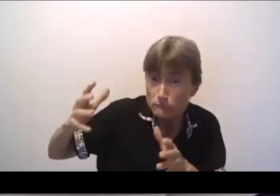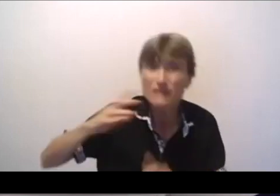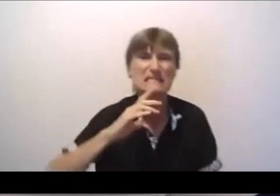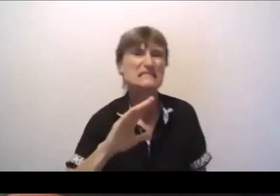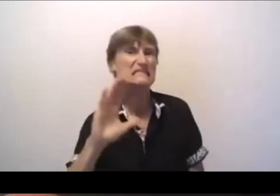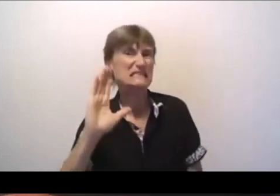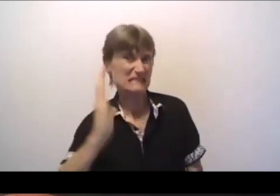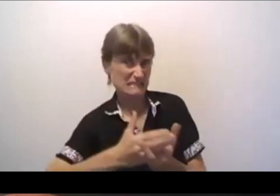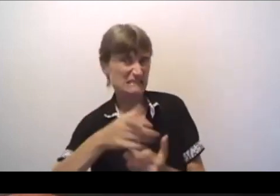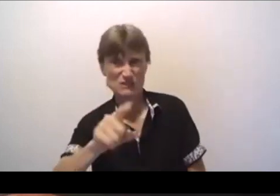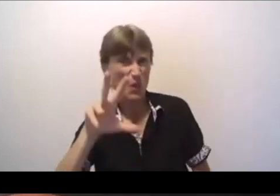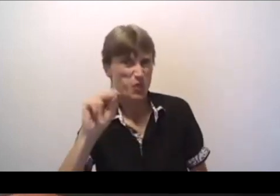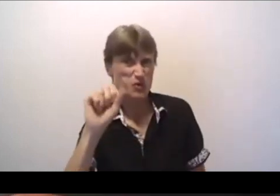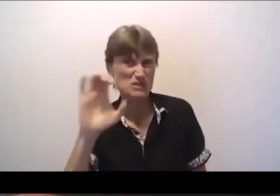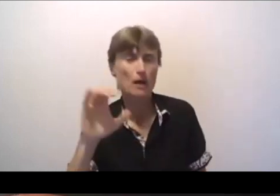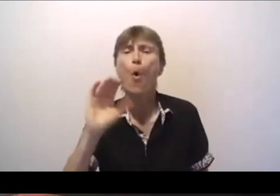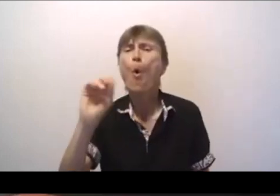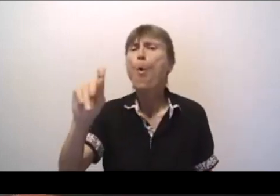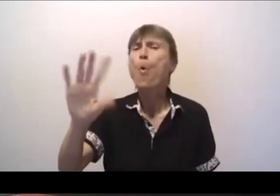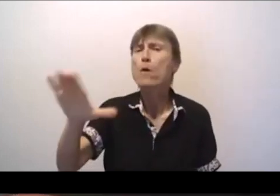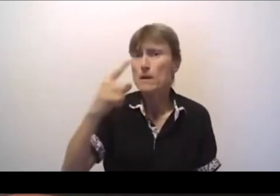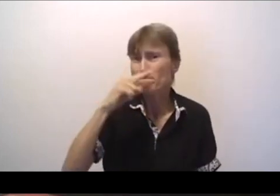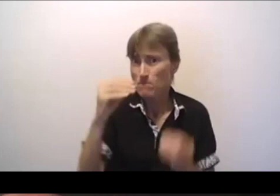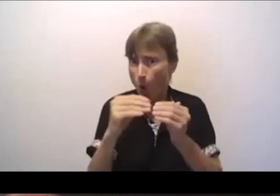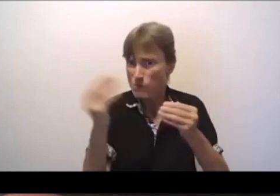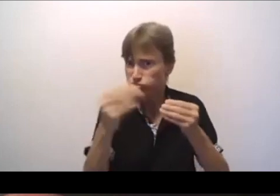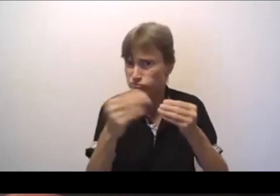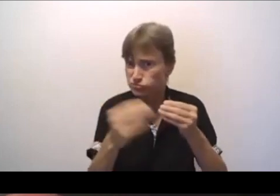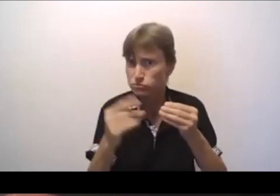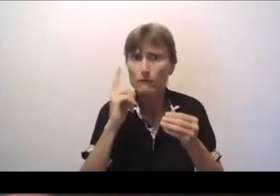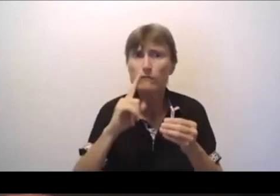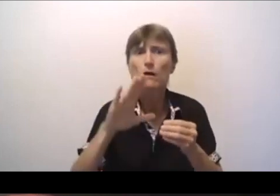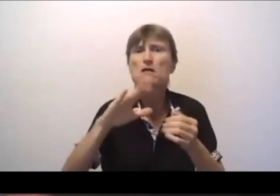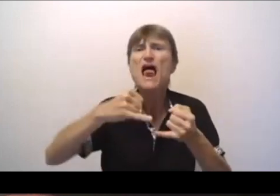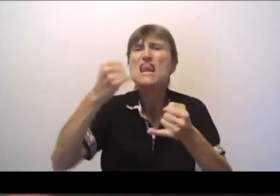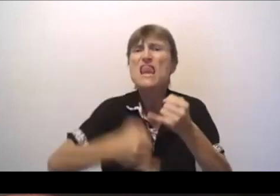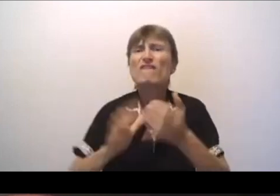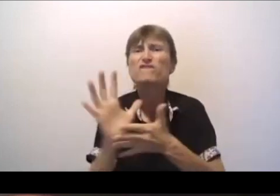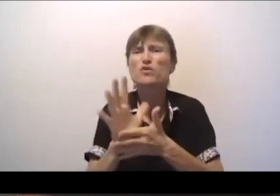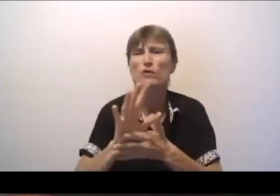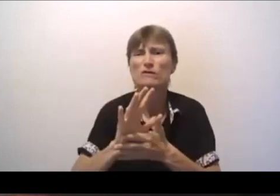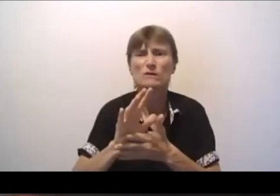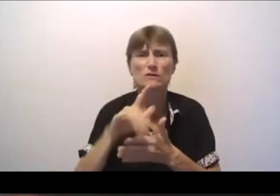go through the rest of the slides i definitely want to get to the contact info and we won't do the last video that was backup